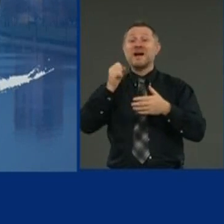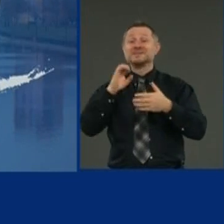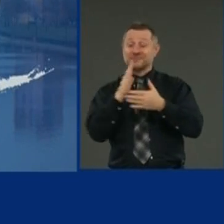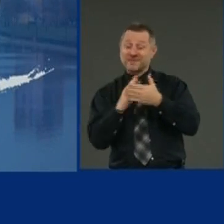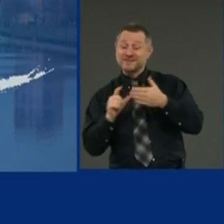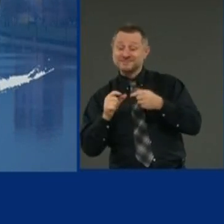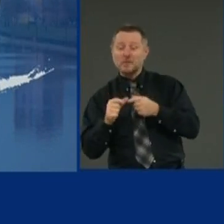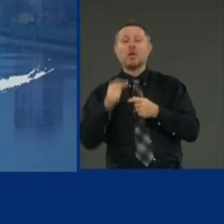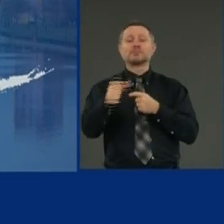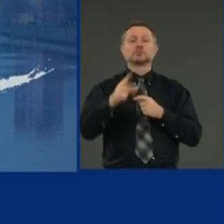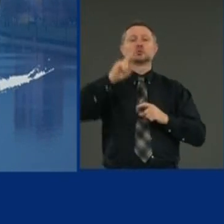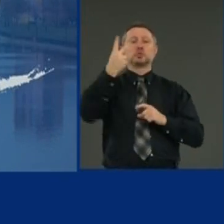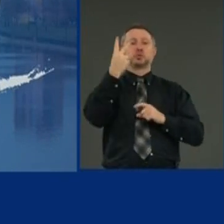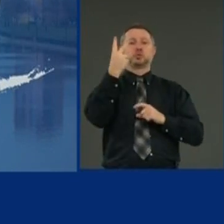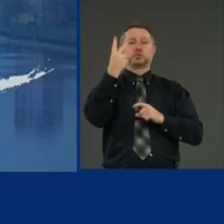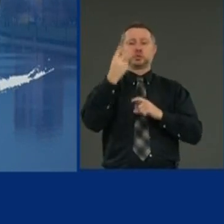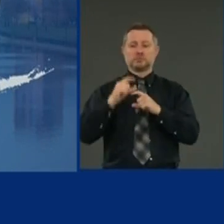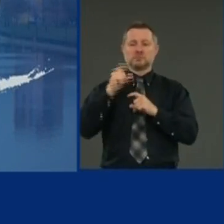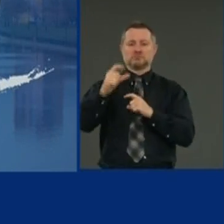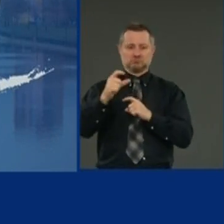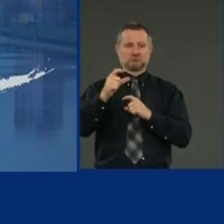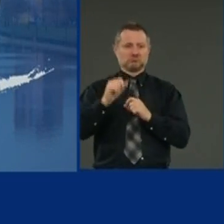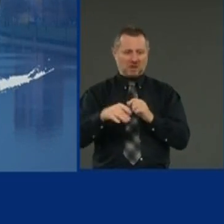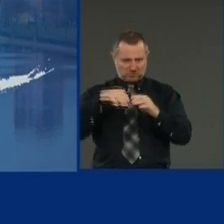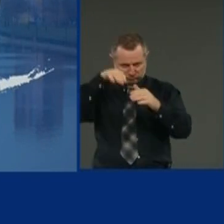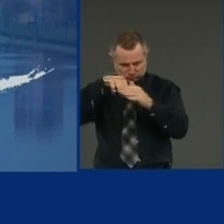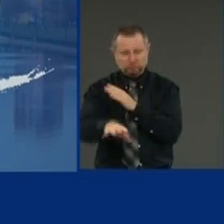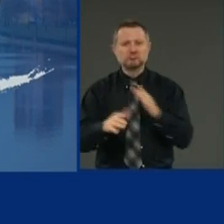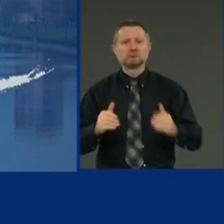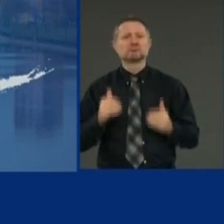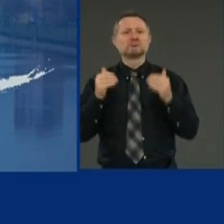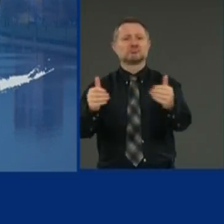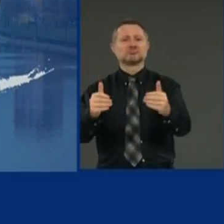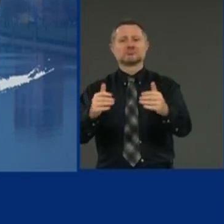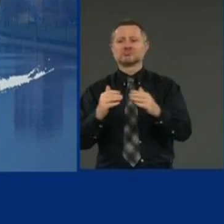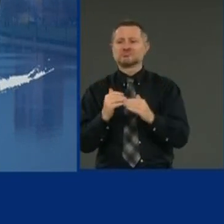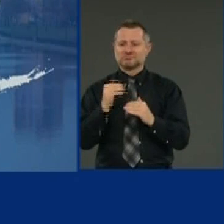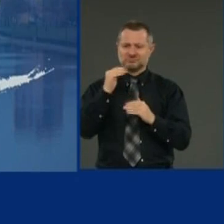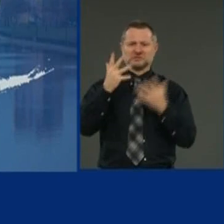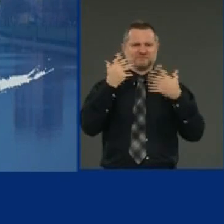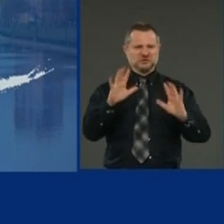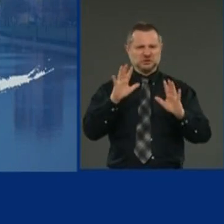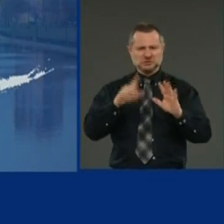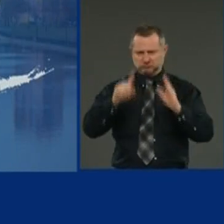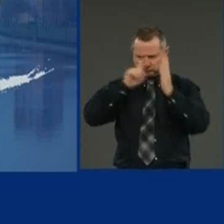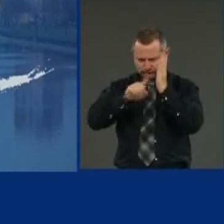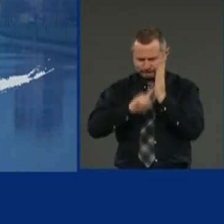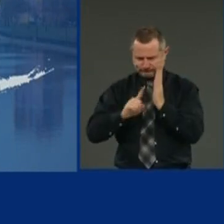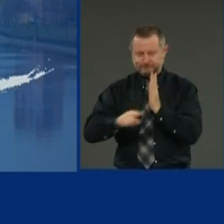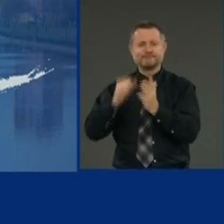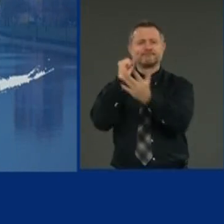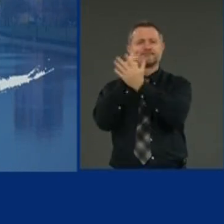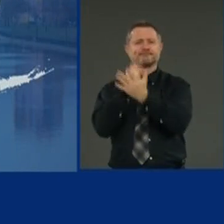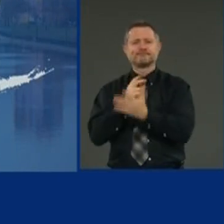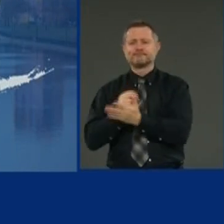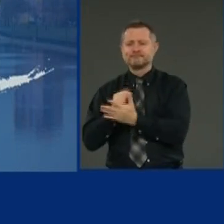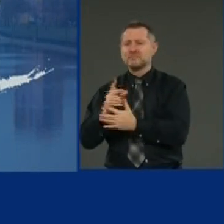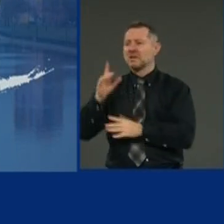RELY ON THIS DATA, AND THE FIVE REGIONS THAT HAVE BEEN IN PHASE ONE CAN NOW MOVE TO PHASE TWO